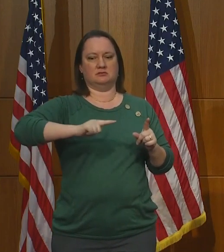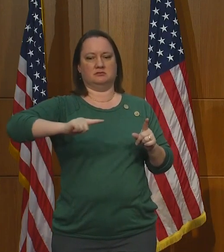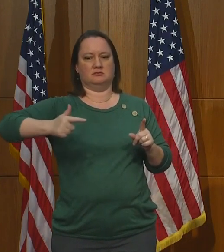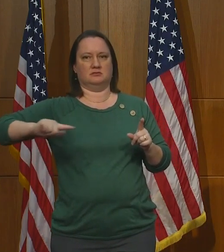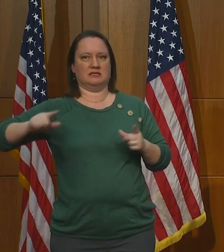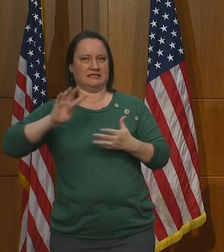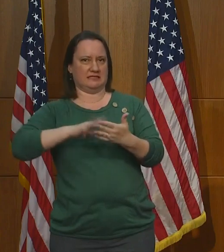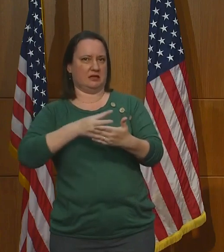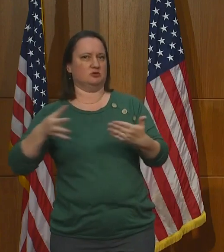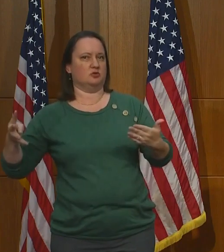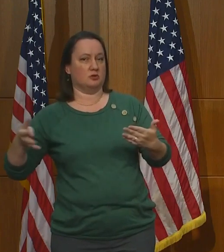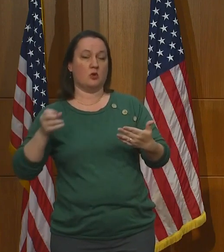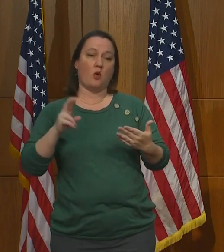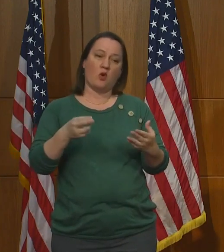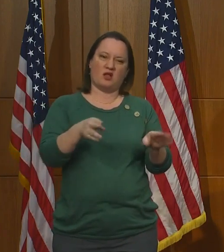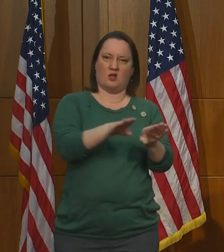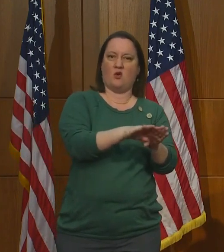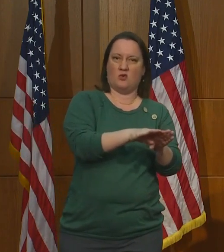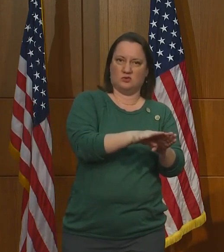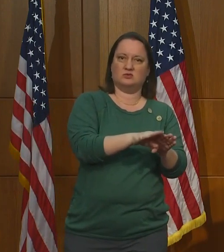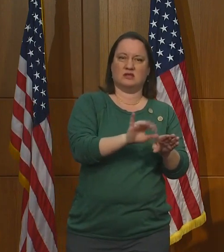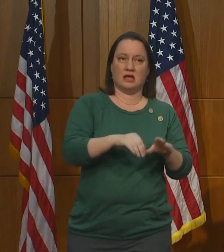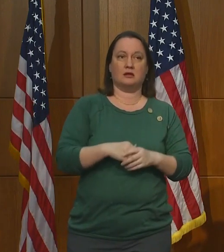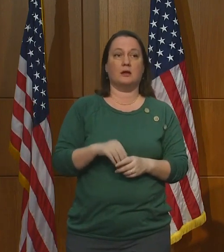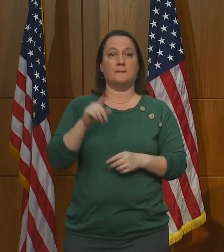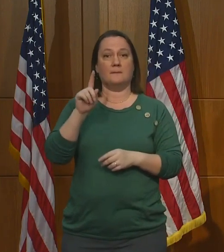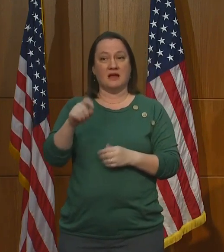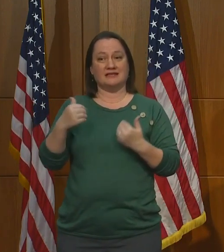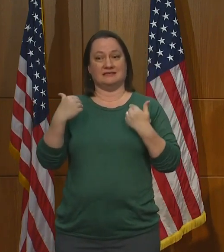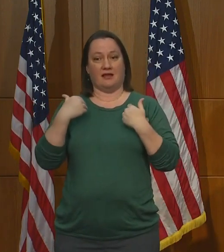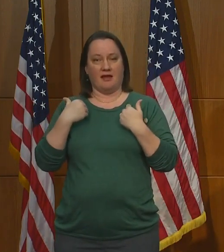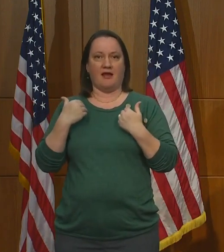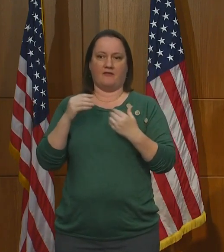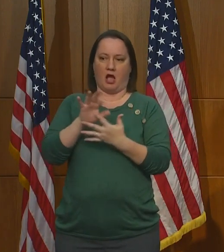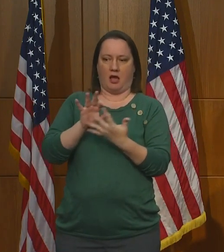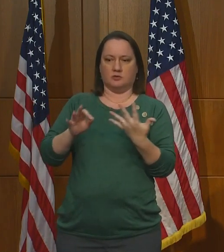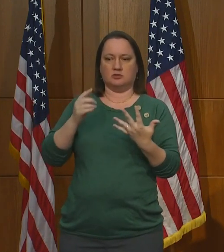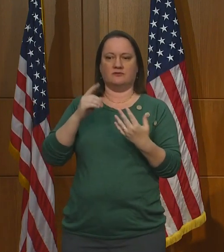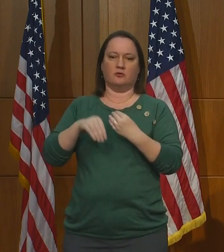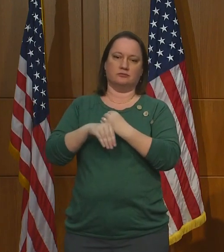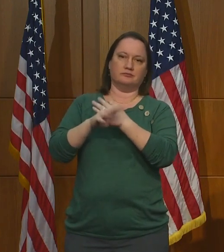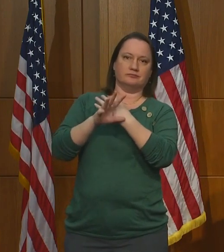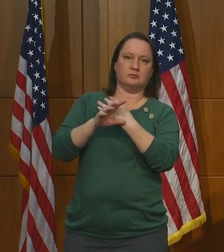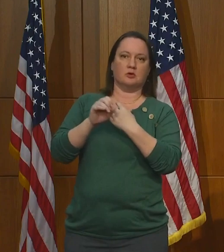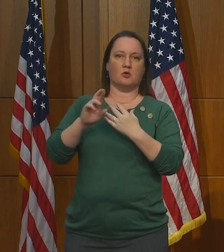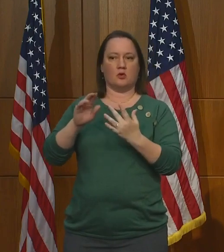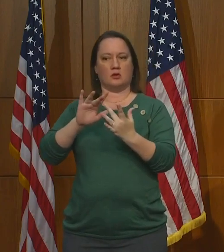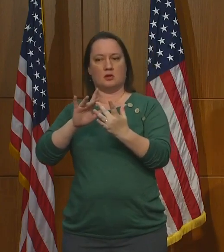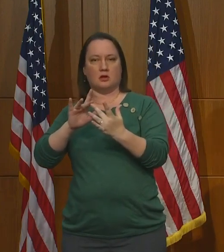CLOSED. THERE SHOULD BE REMOTE LEARNING AND TELEWORK OPTIONS